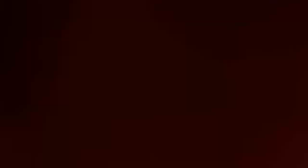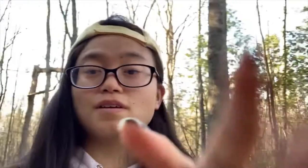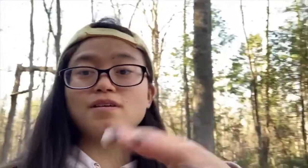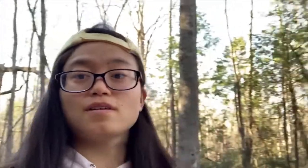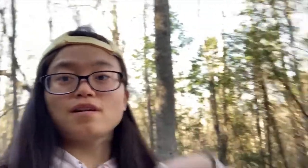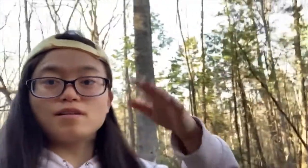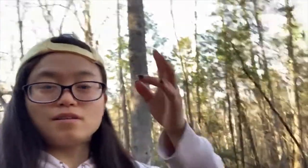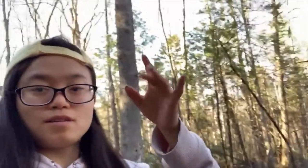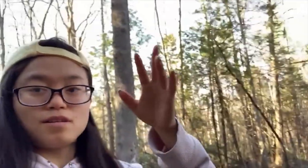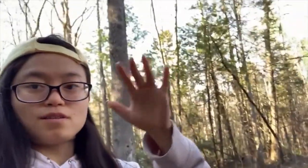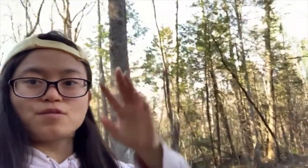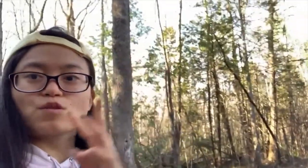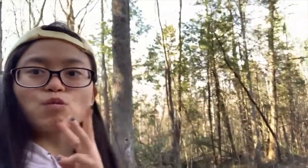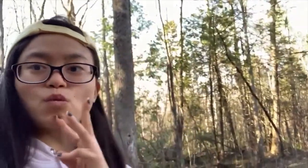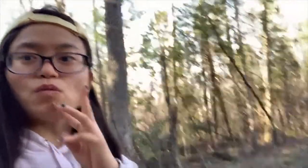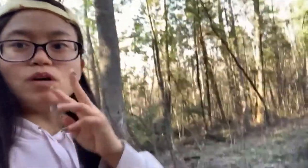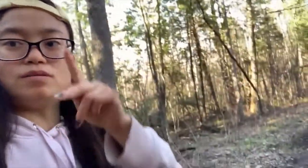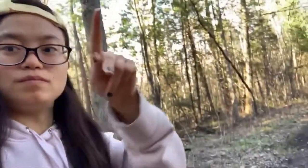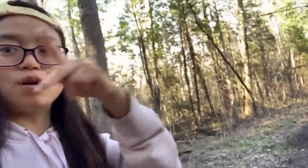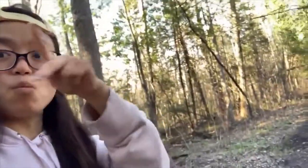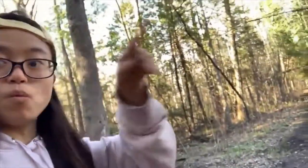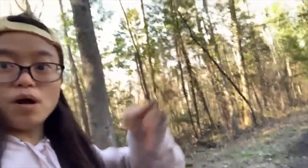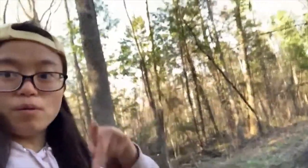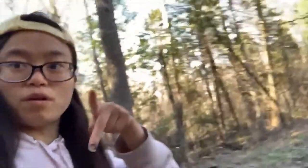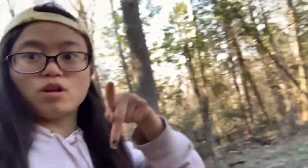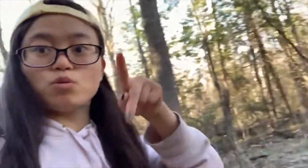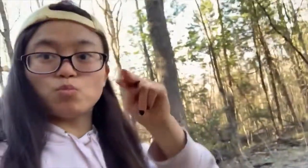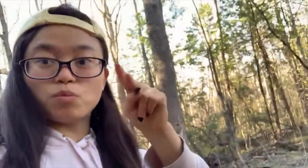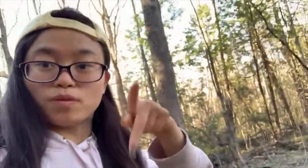See water in the pond